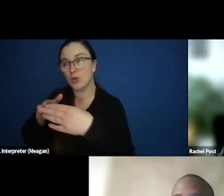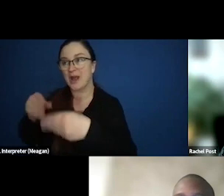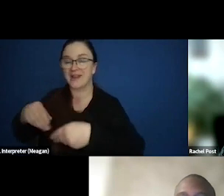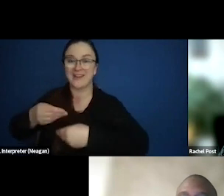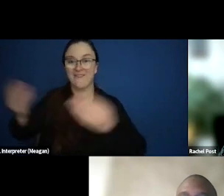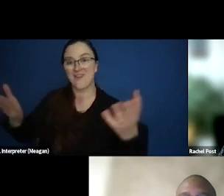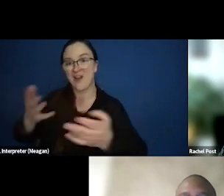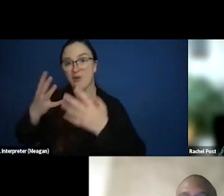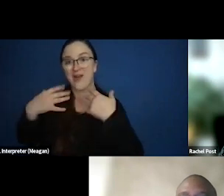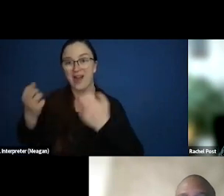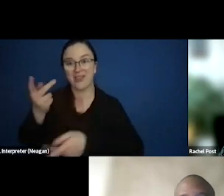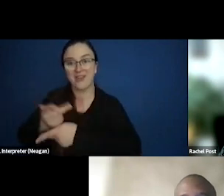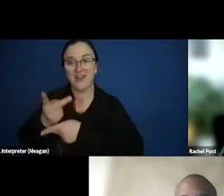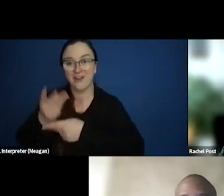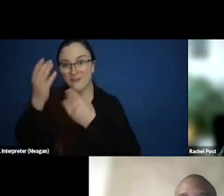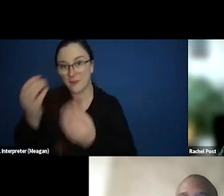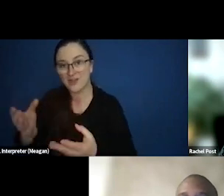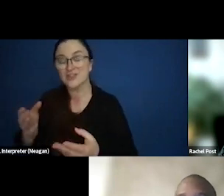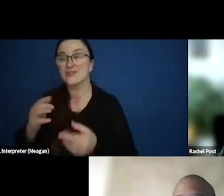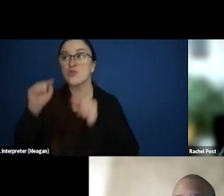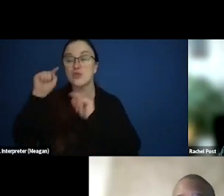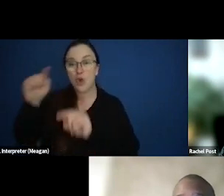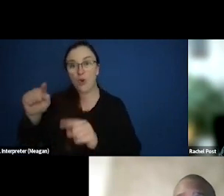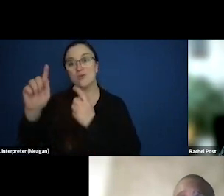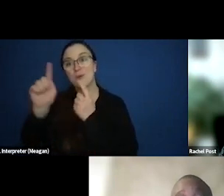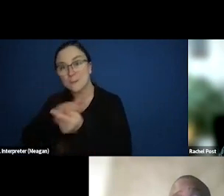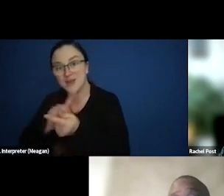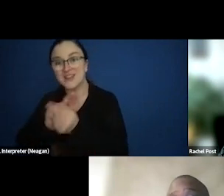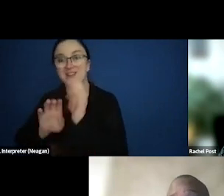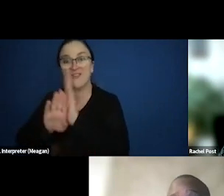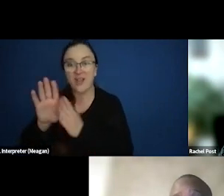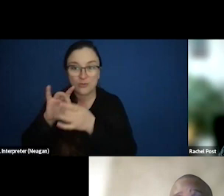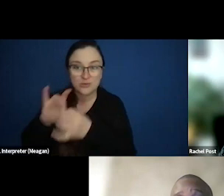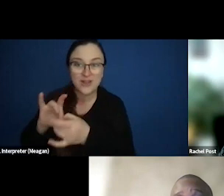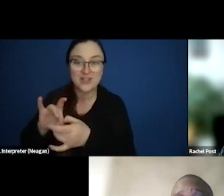It's just really getting out there and meeting them, building relationships with them, and they'll direct you